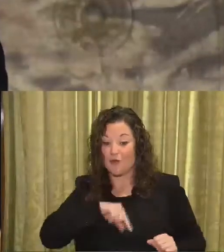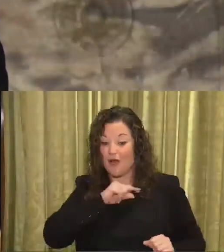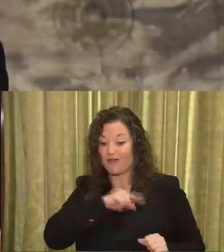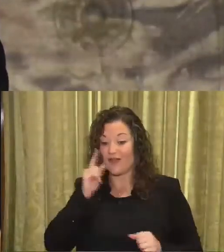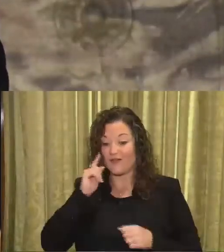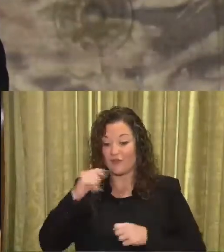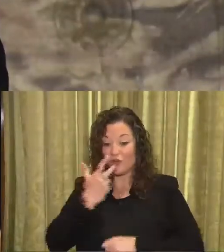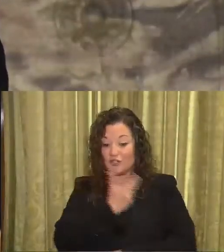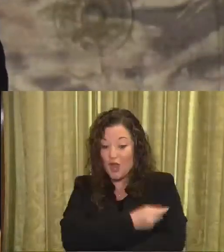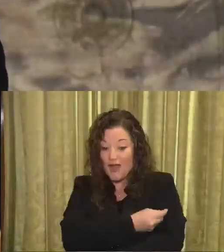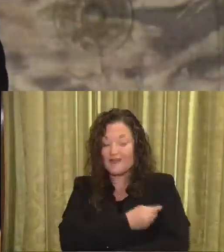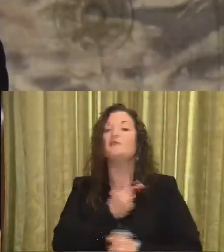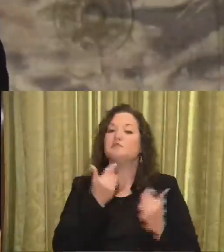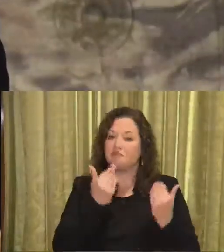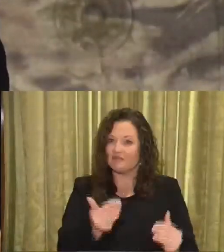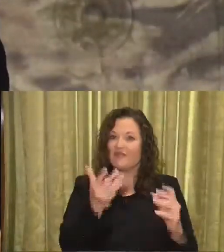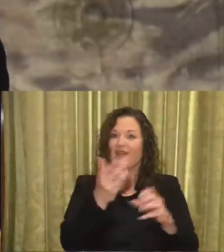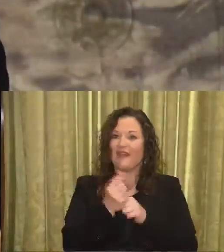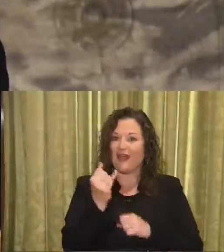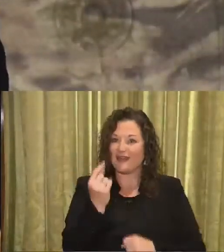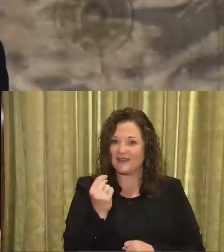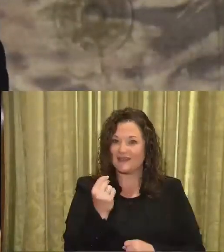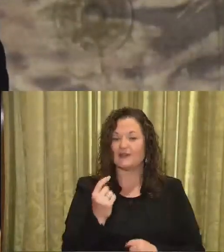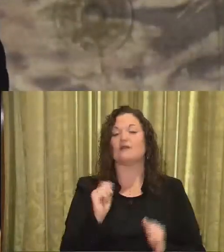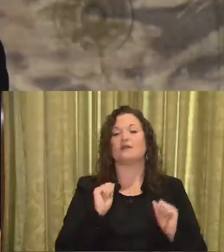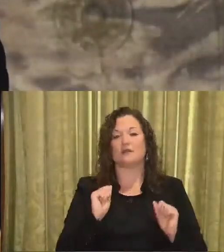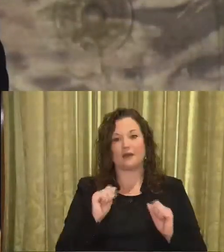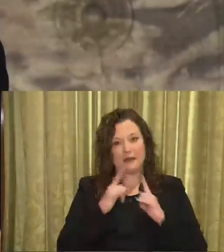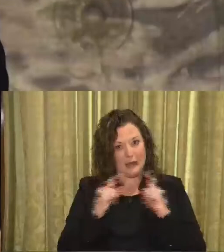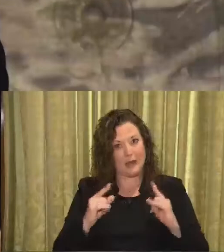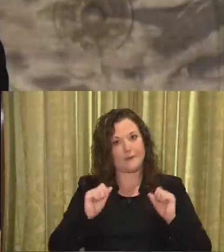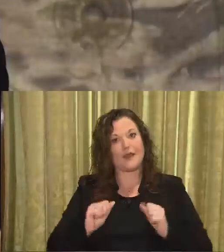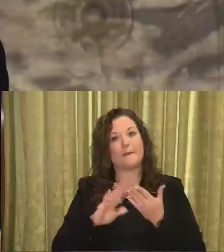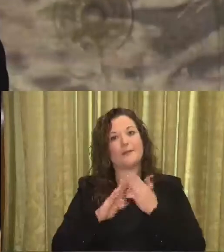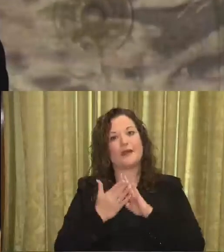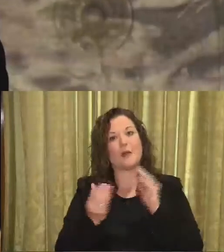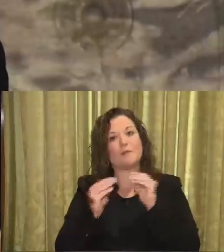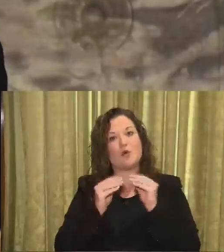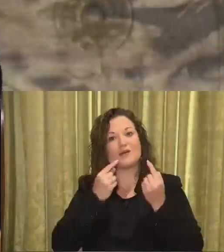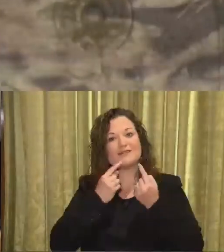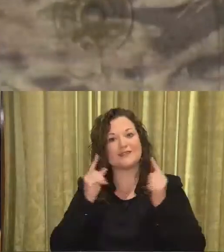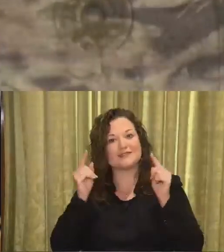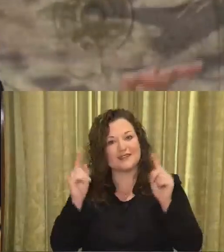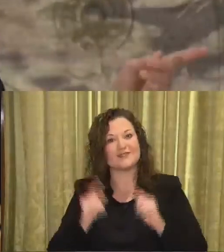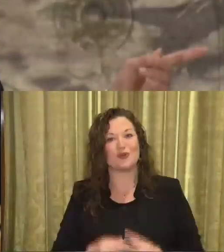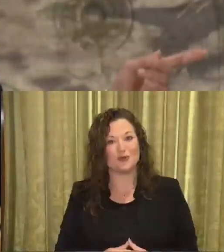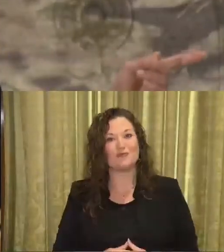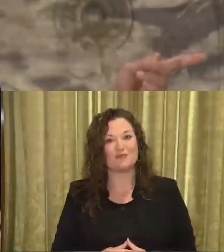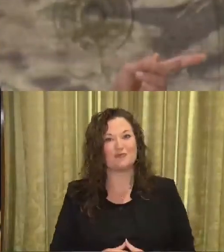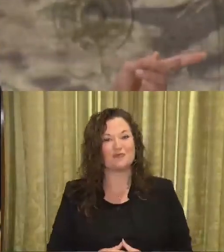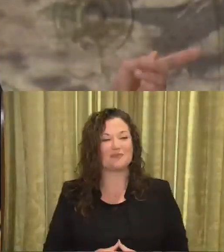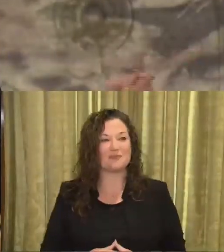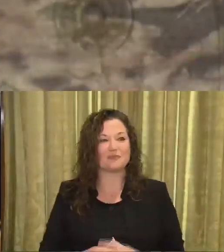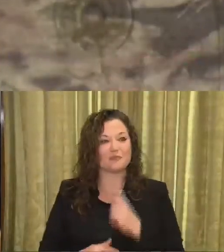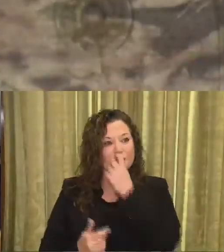vaccinated are vaccinated and and and. Hopefully with that they can have more successful camps. Do y'all have any comment on that